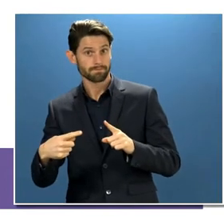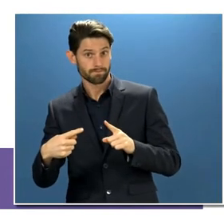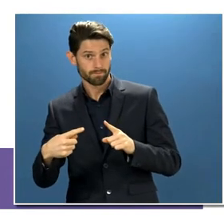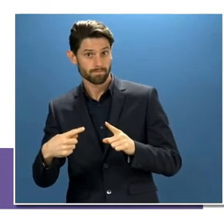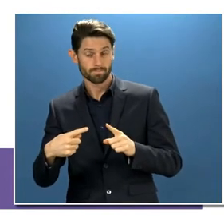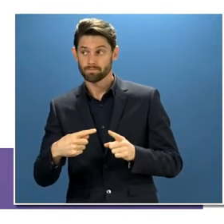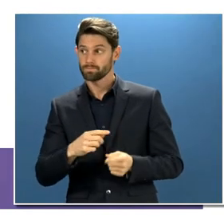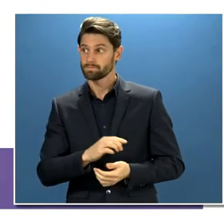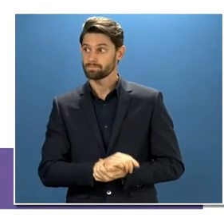oh my god.